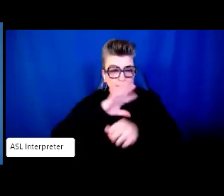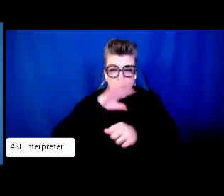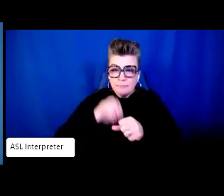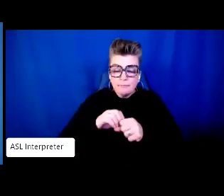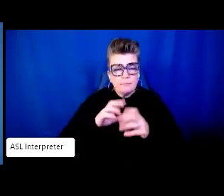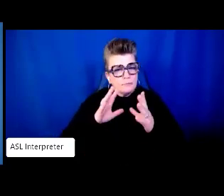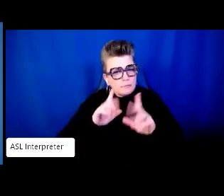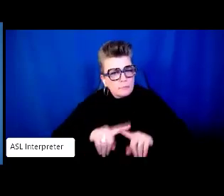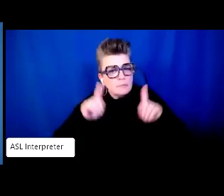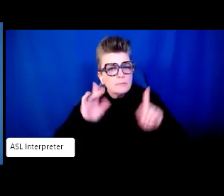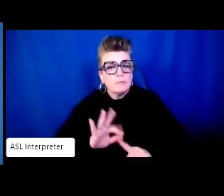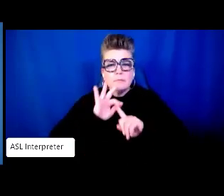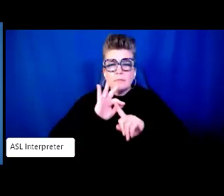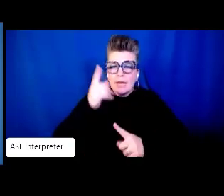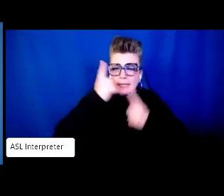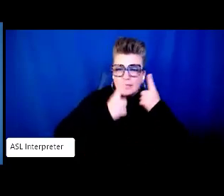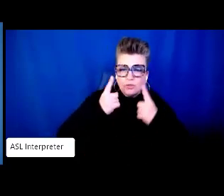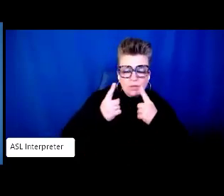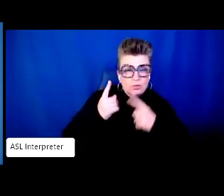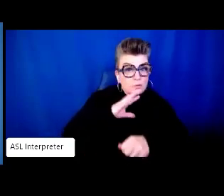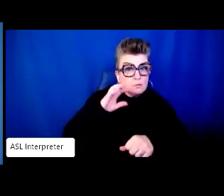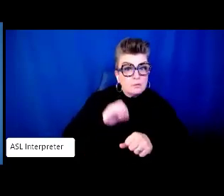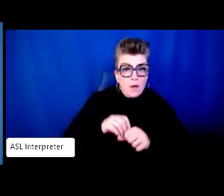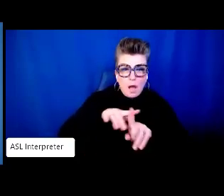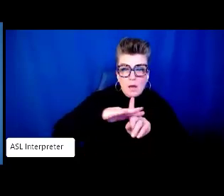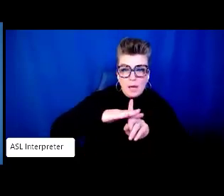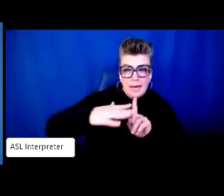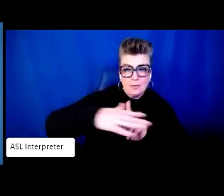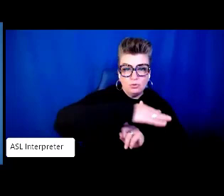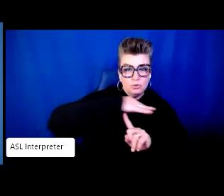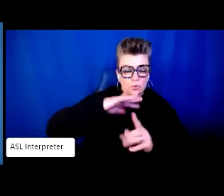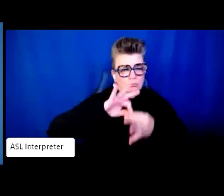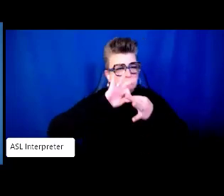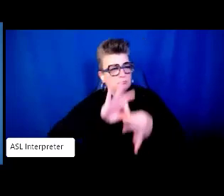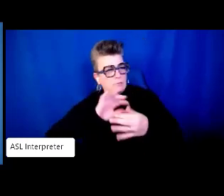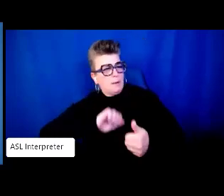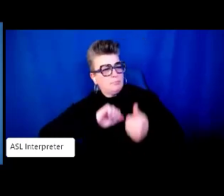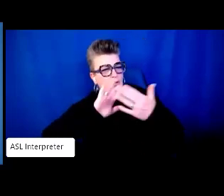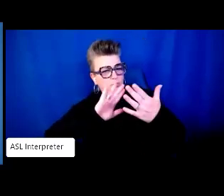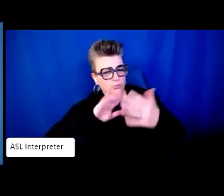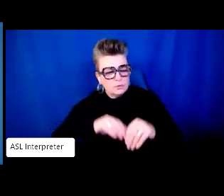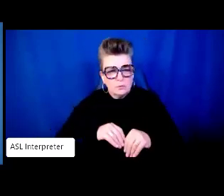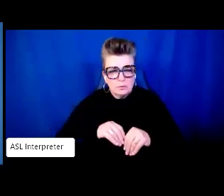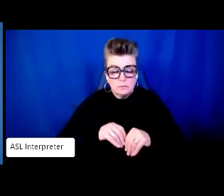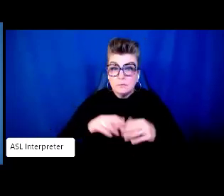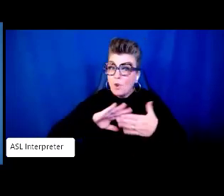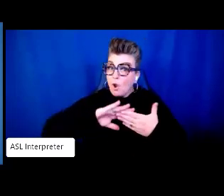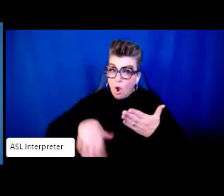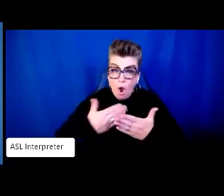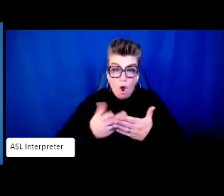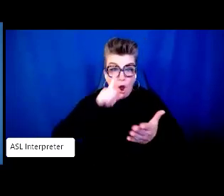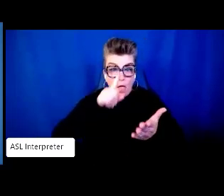which include contextual information and related approaches that researchers should really familiarize themselves with.